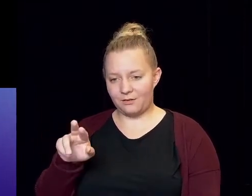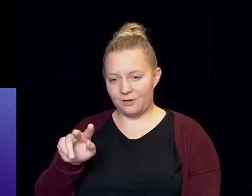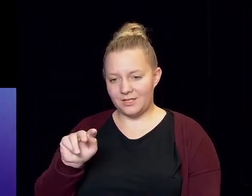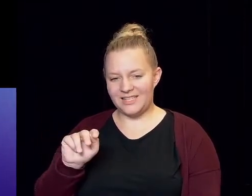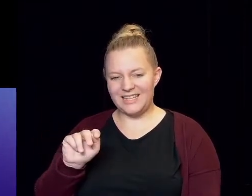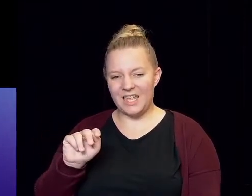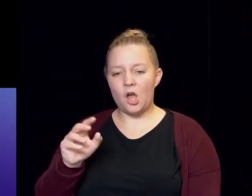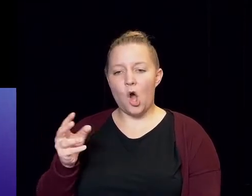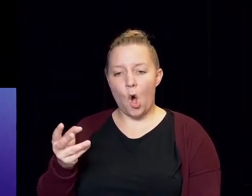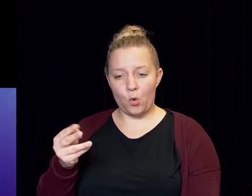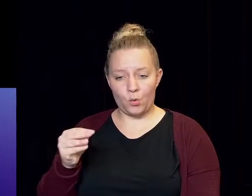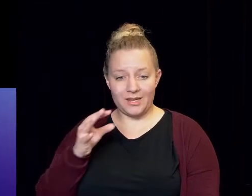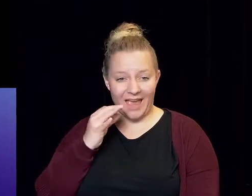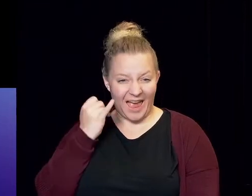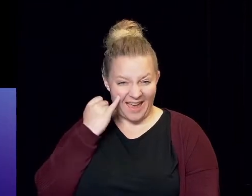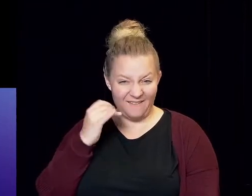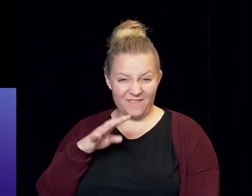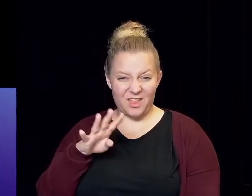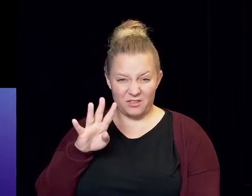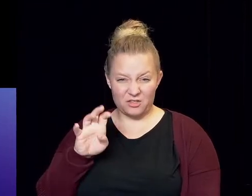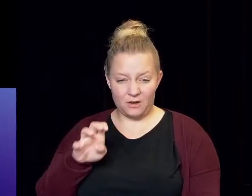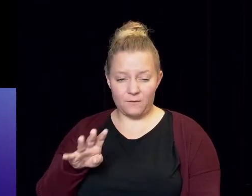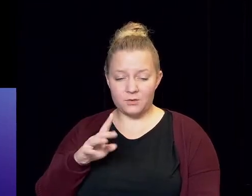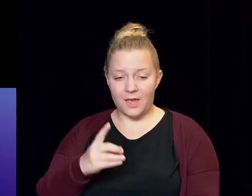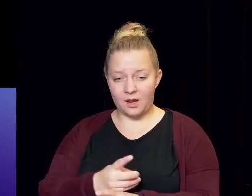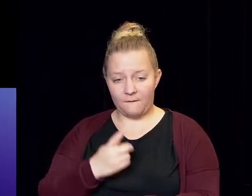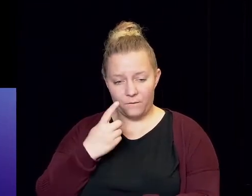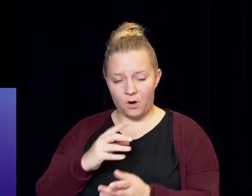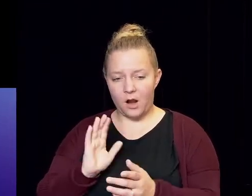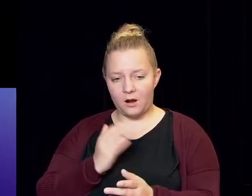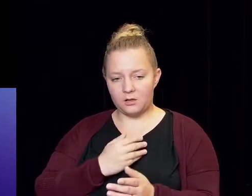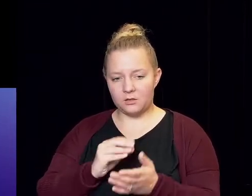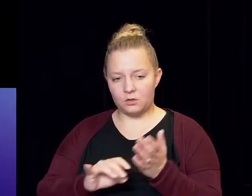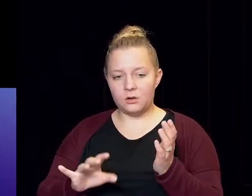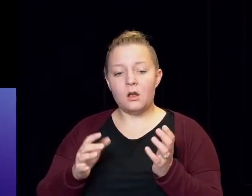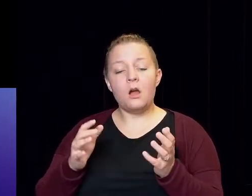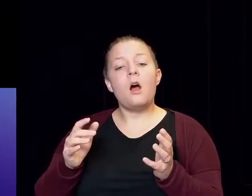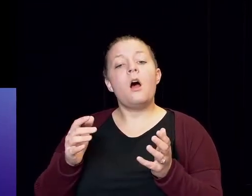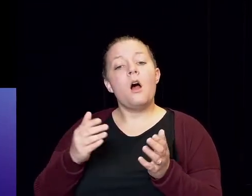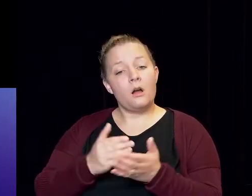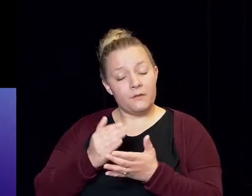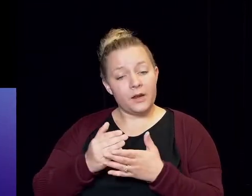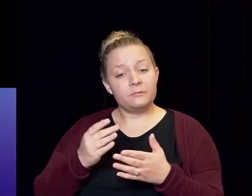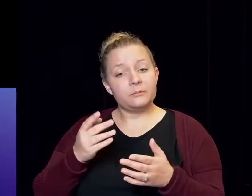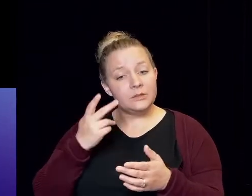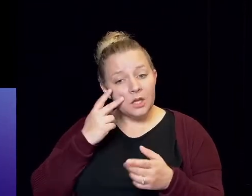was accurate for our students. All right, so let's see if you can do your estimation techniques